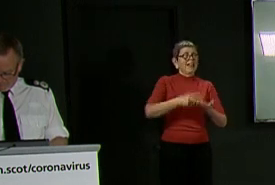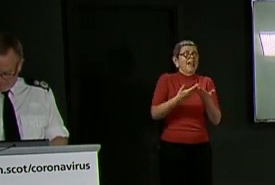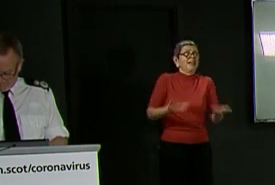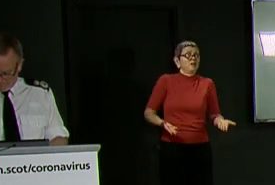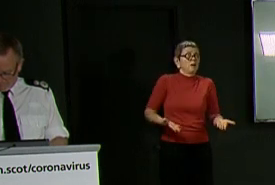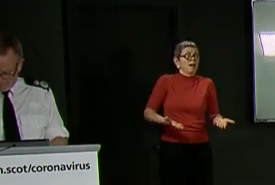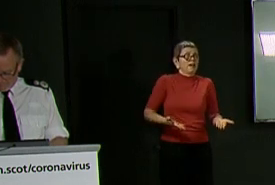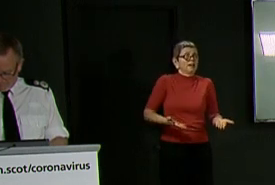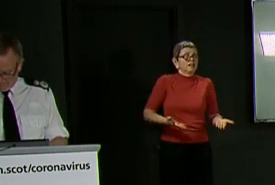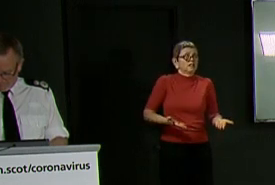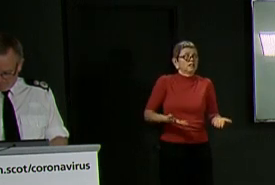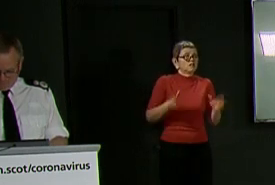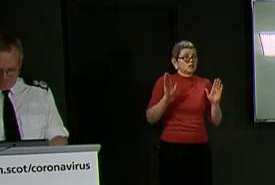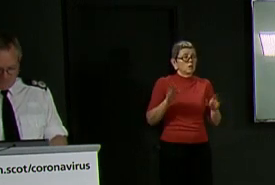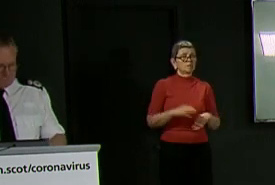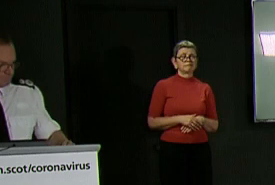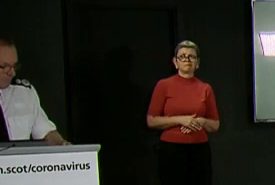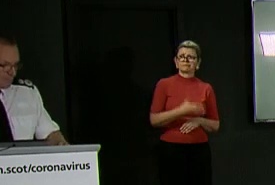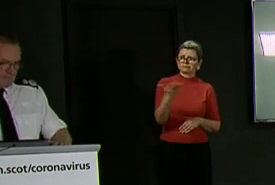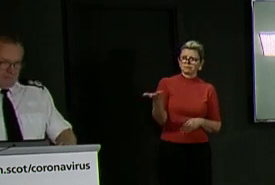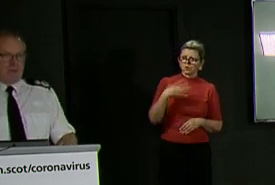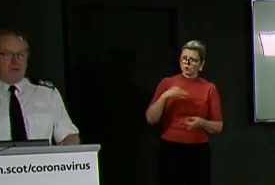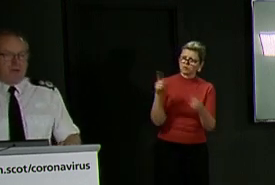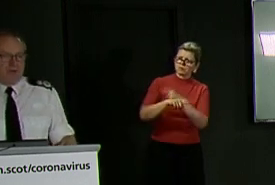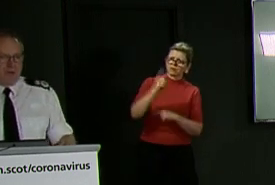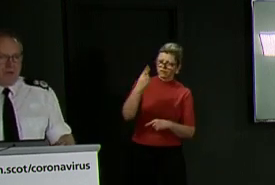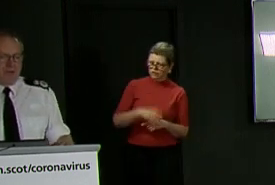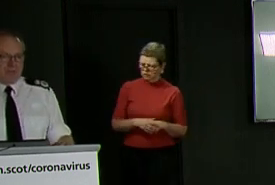Why is he wrong? Iain, do you want to...